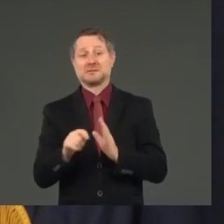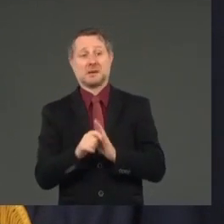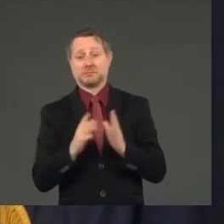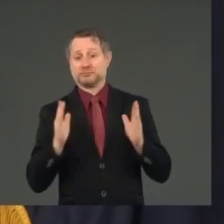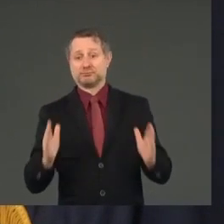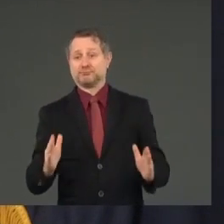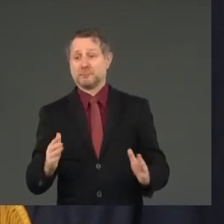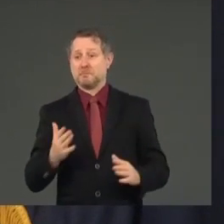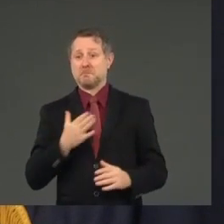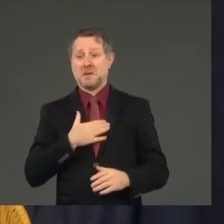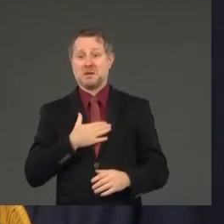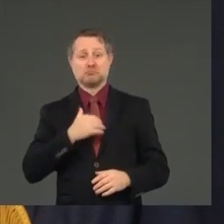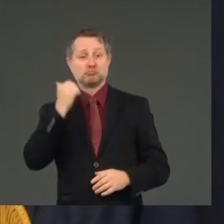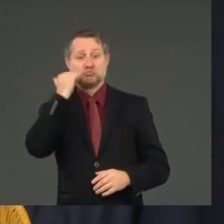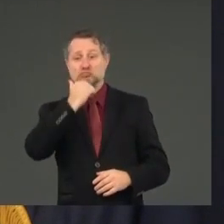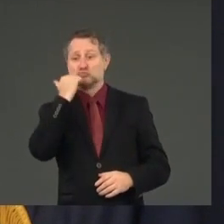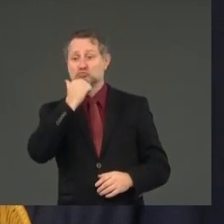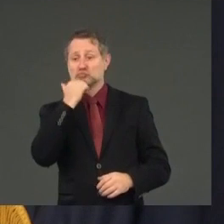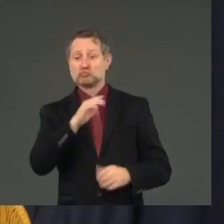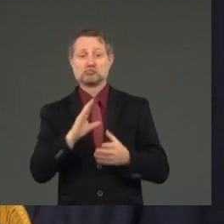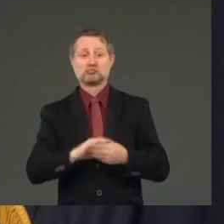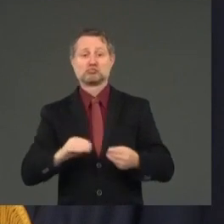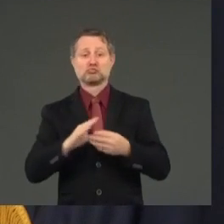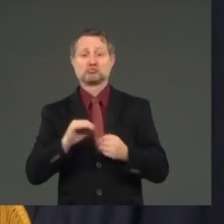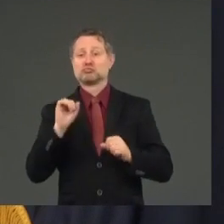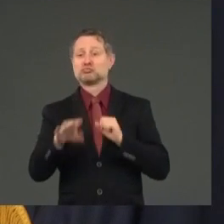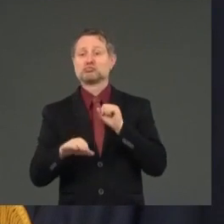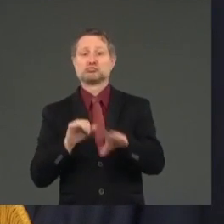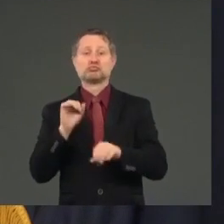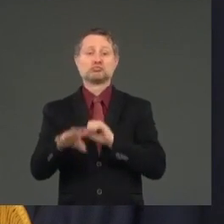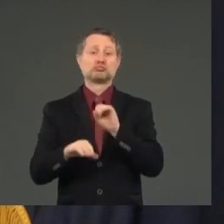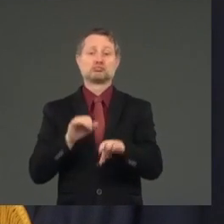I HAVEN'T SEEN ANYTHING.